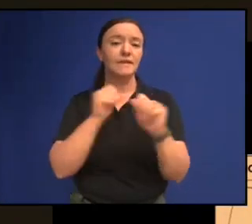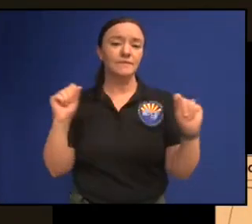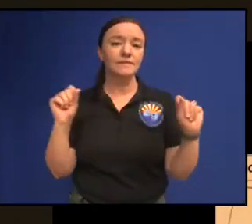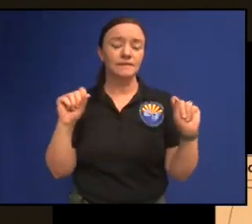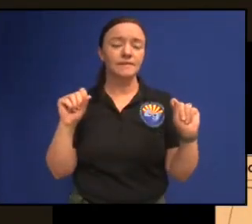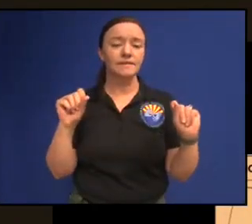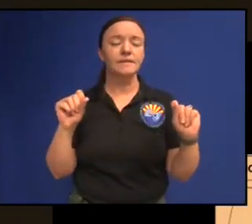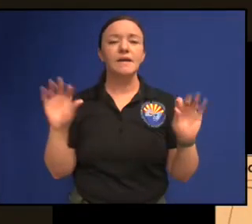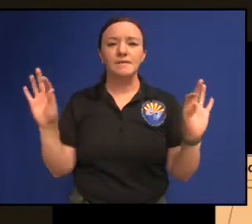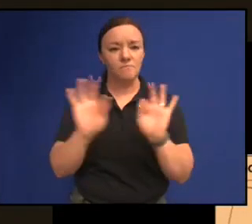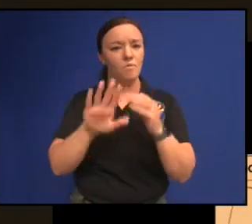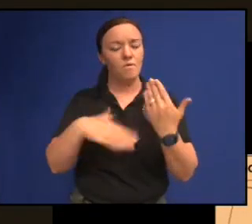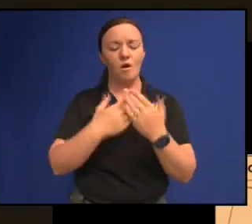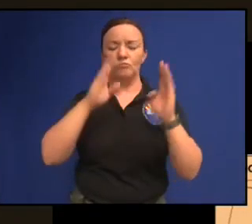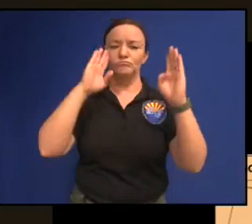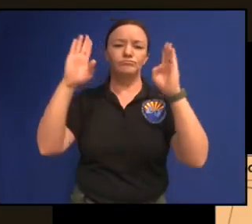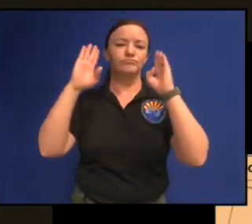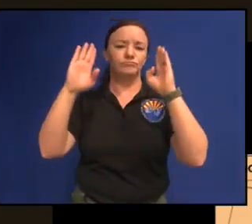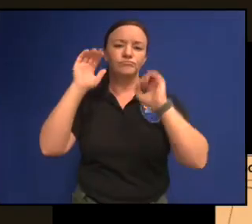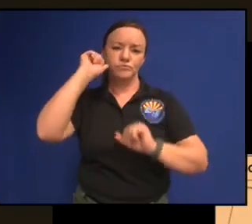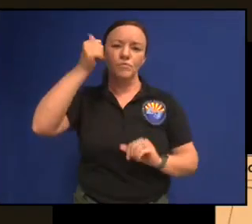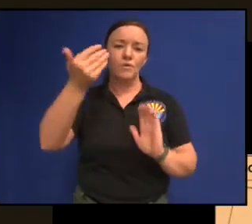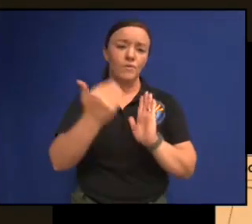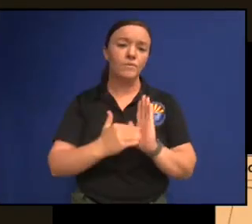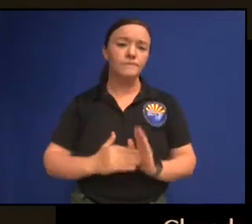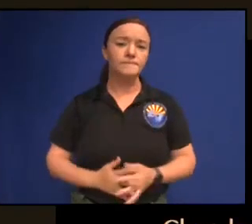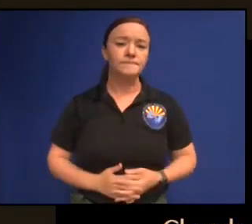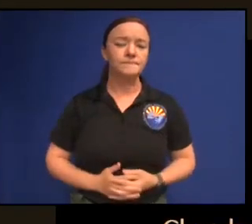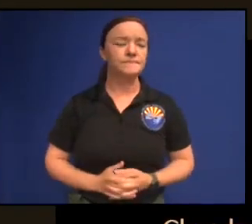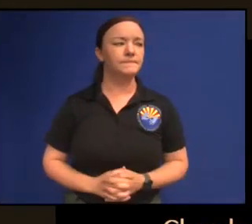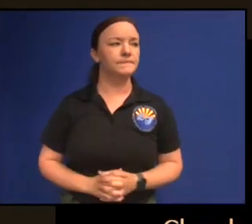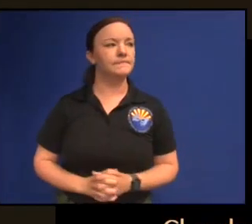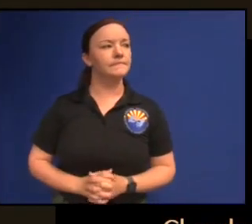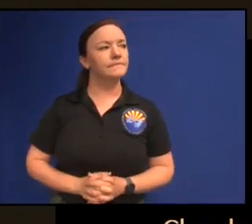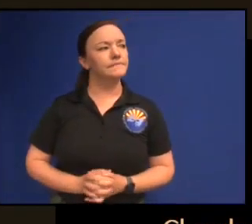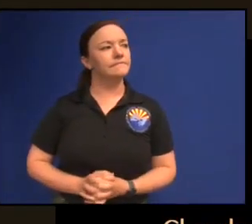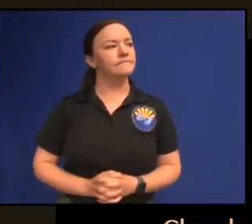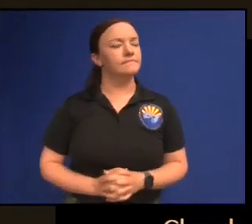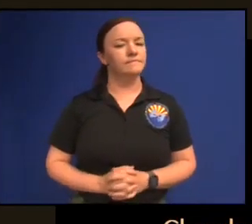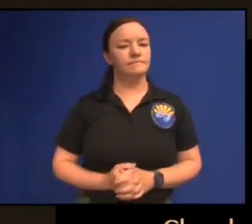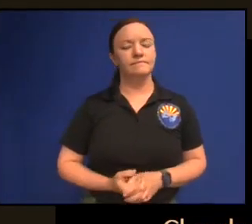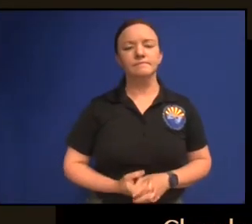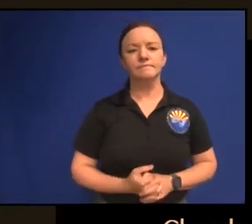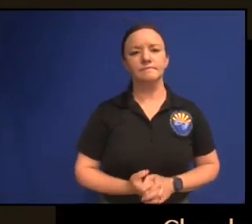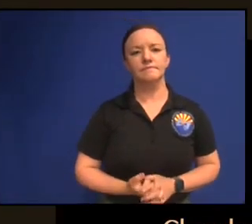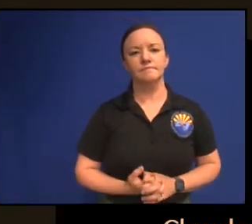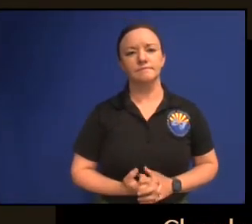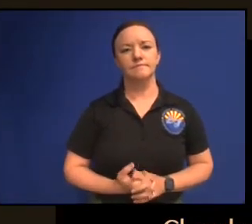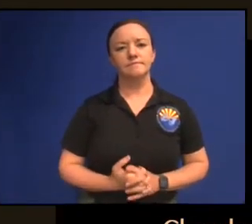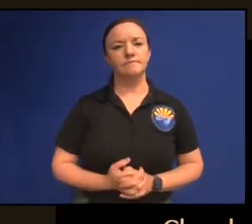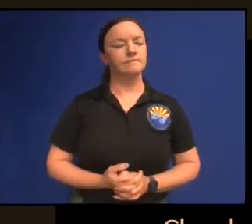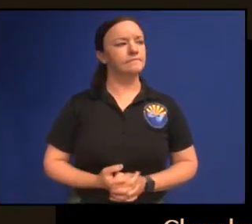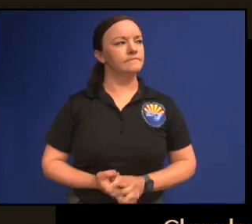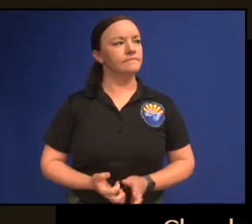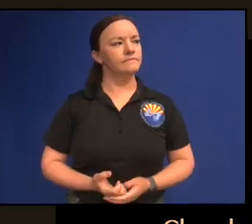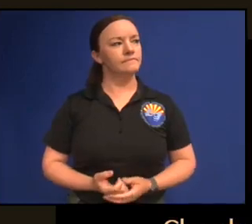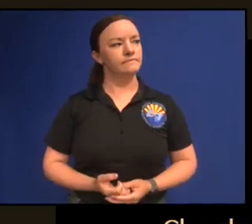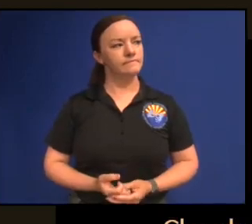NEXT, PLEASE. SO REAL QUICK WHAT WE ARE DOING HERE IS WE ARE LOOKING